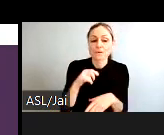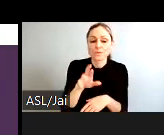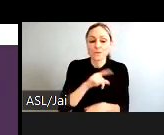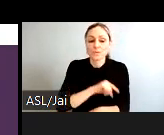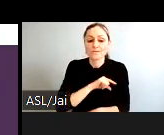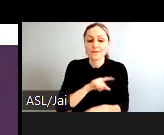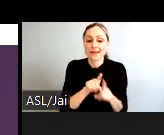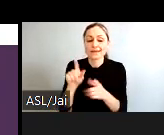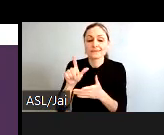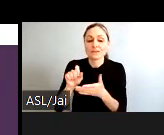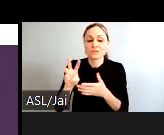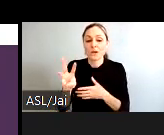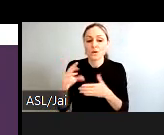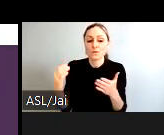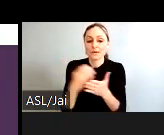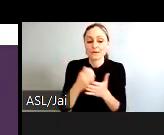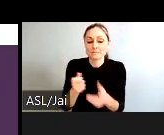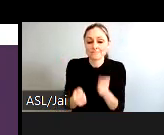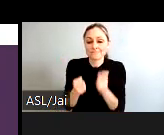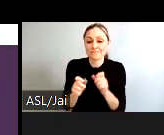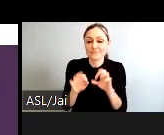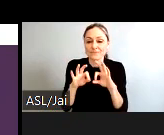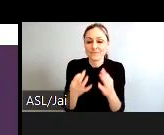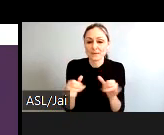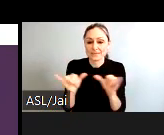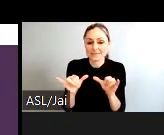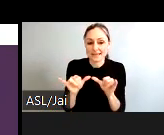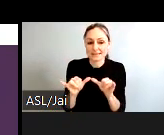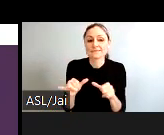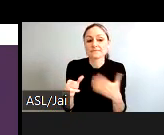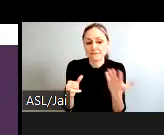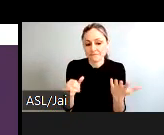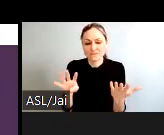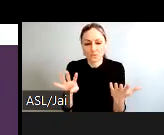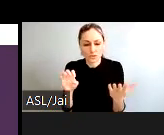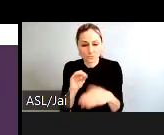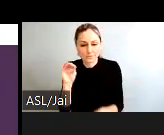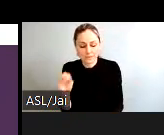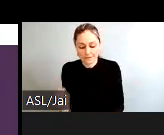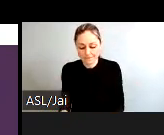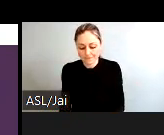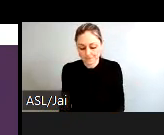adjusted for family size, 400% adjusted for family size provided the individuals are not otherwise